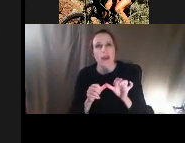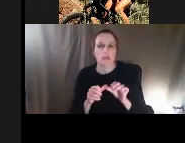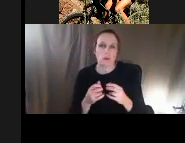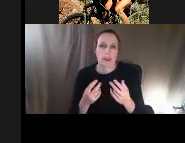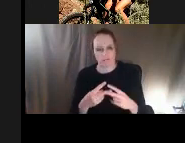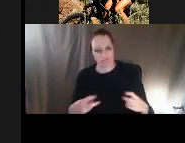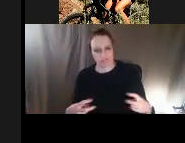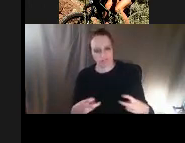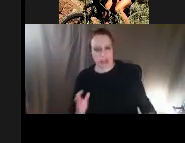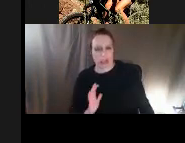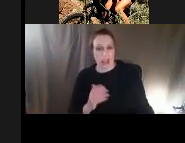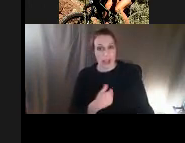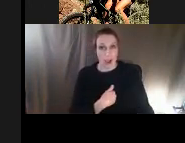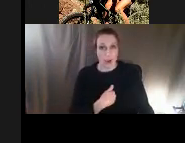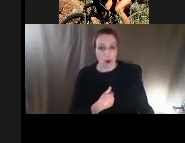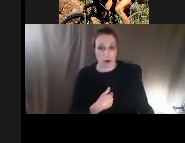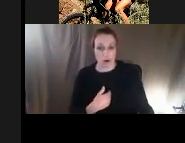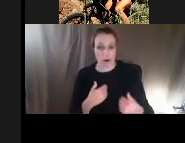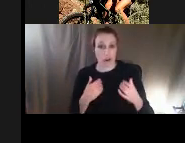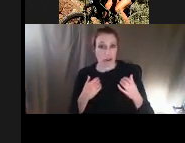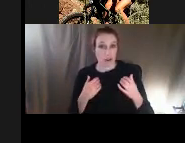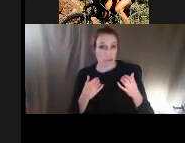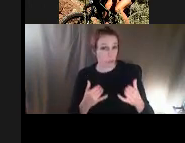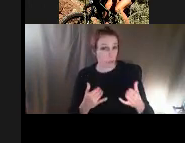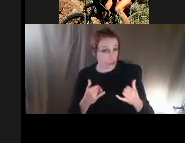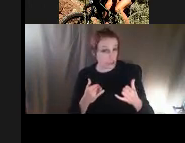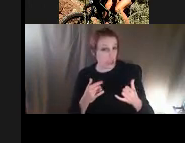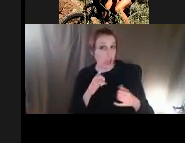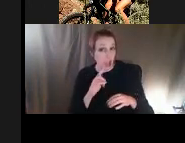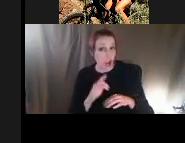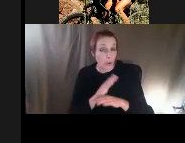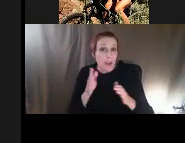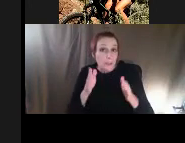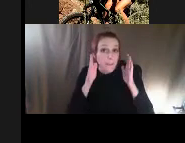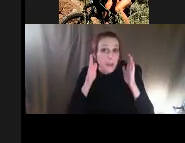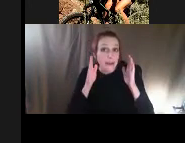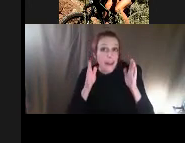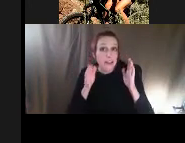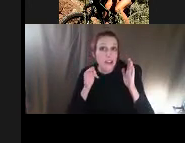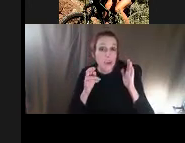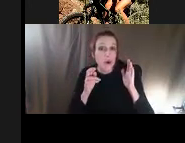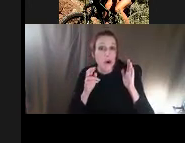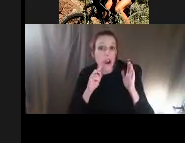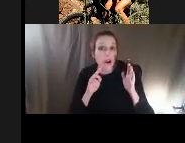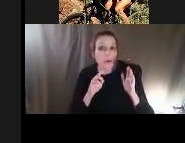How present are we? Are we on autopilot? Because when we go on autopilot, we forget a lot